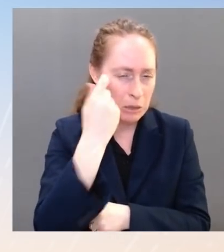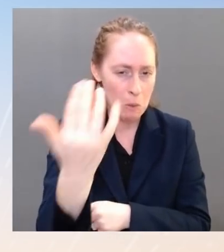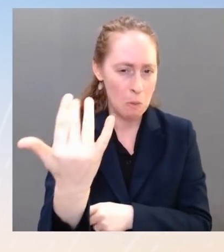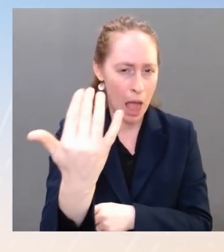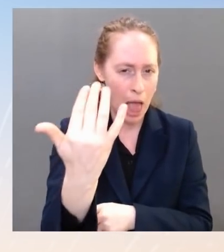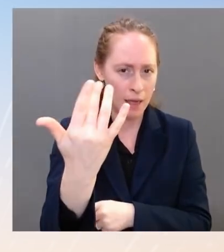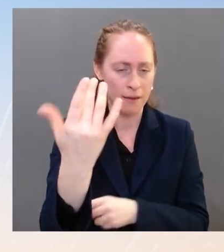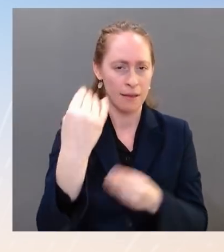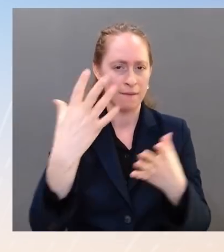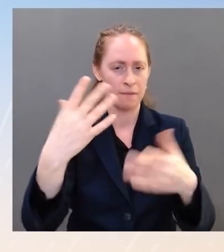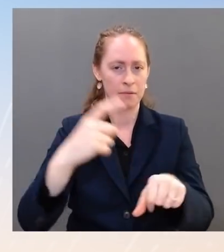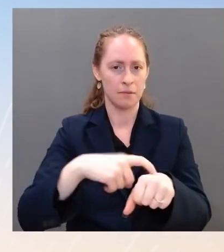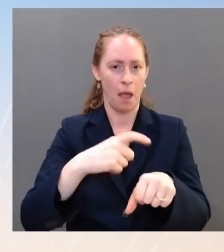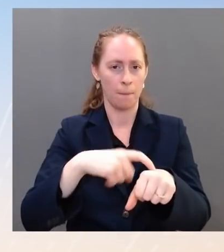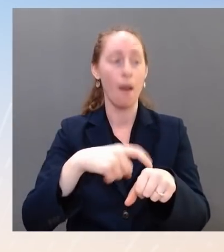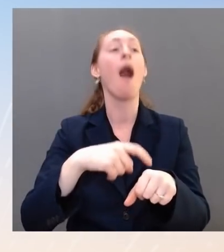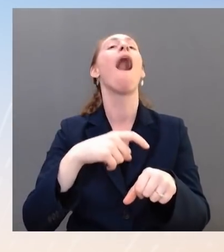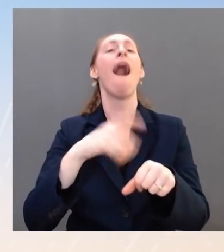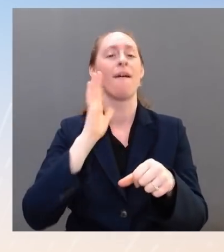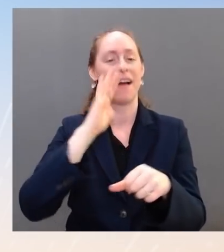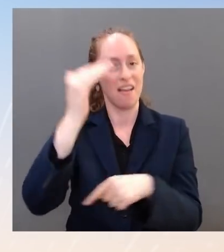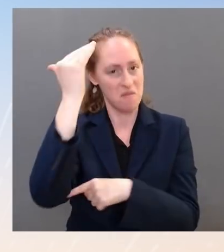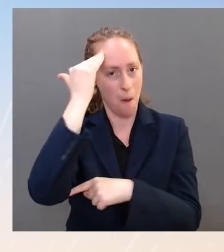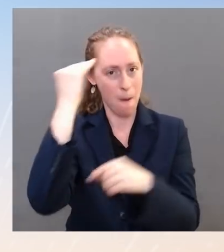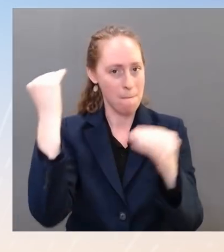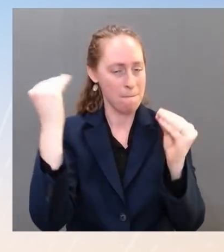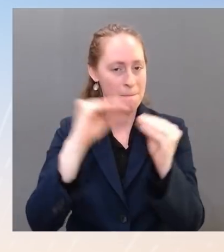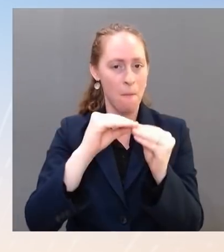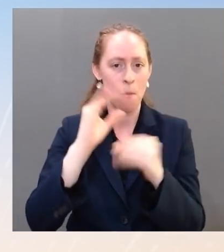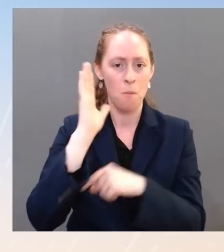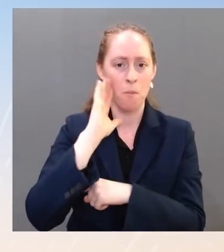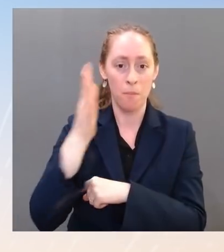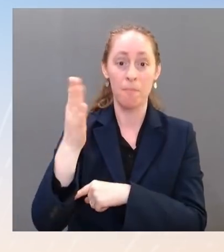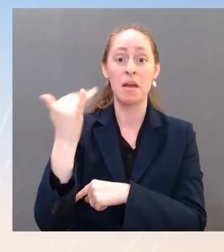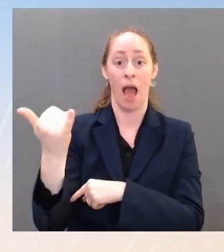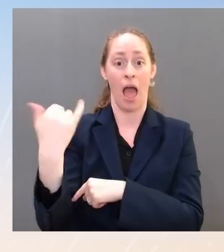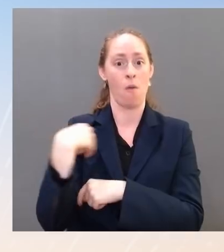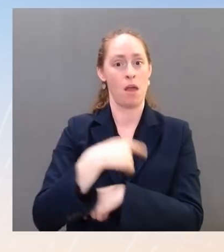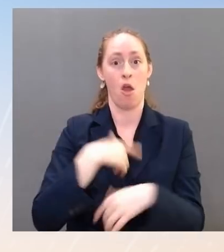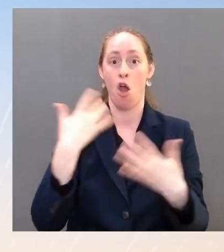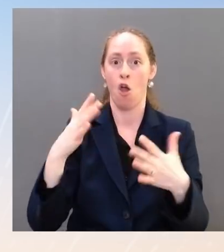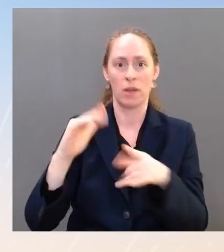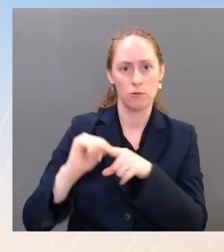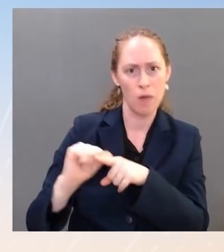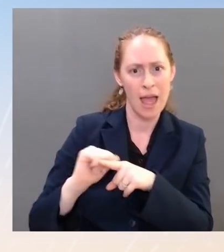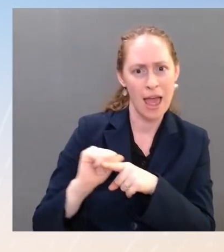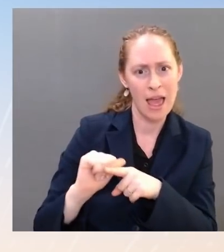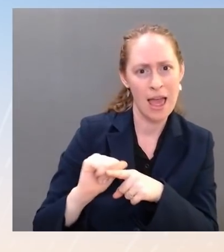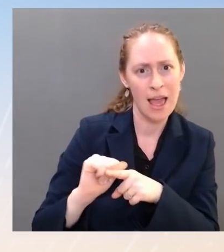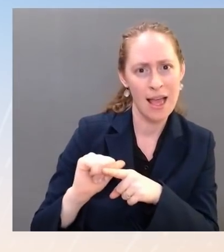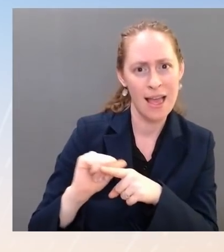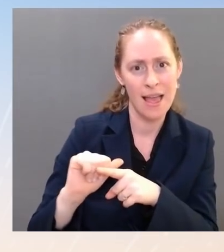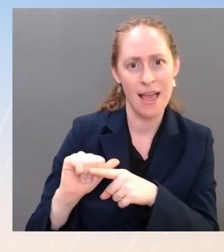training going on in workforce development through the agency's much talked about state boards all across the country. We're in constant contact with them